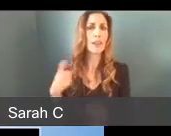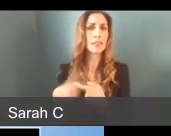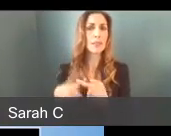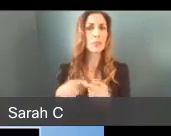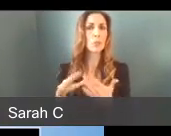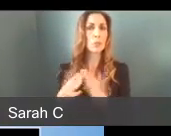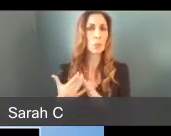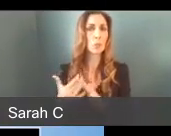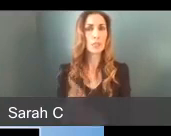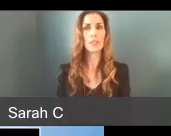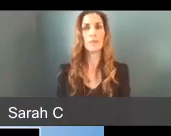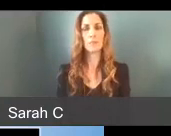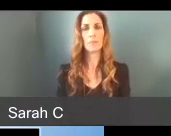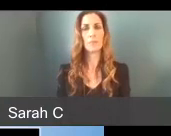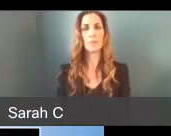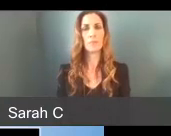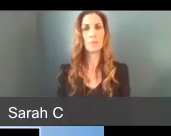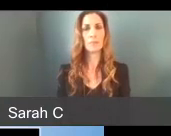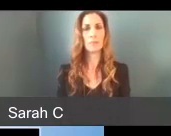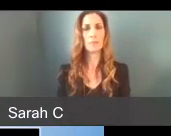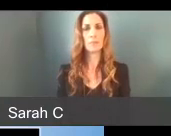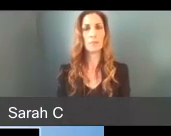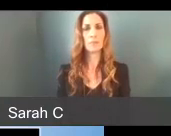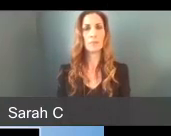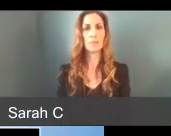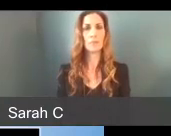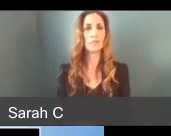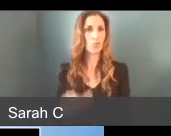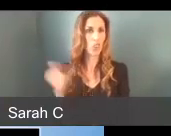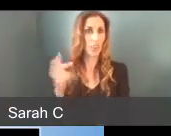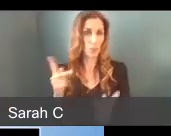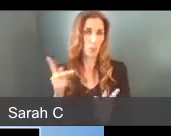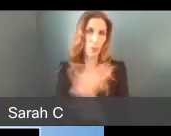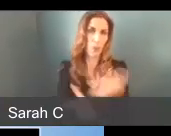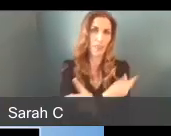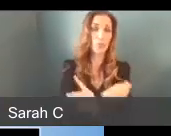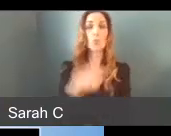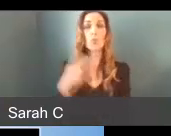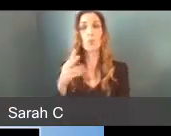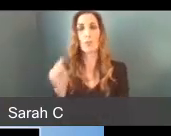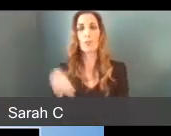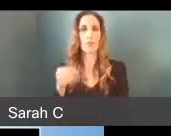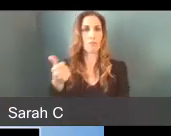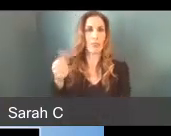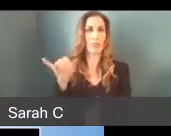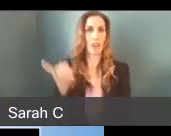are being...of the people that we're vaccinating, 2% are identifying as Hispanic or Latino,